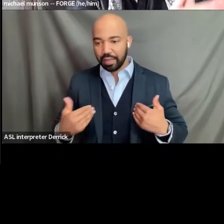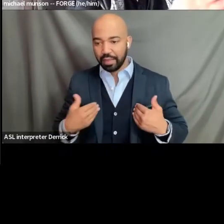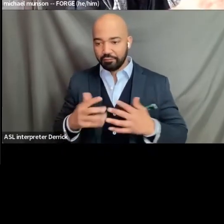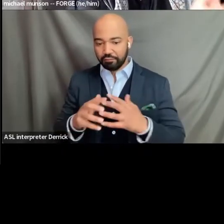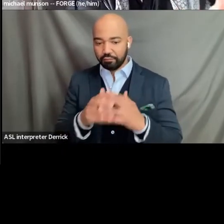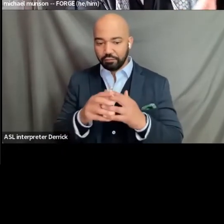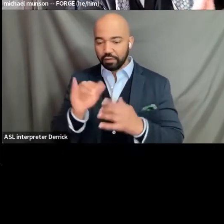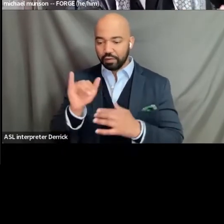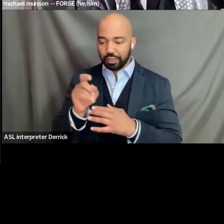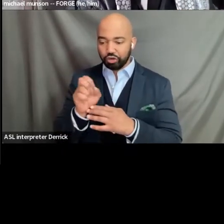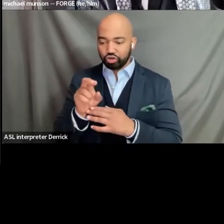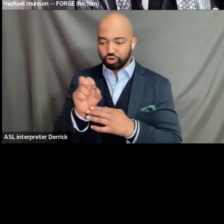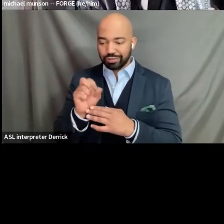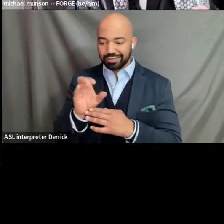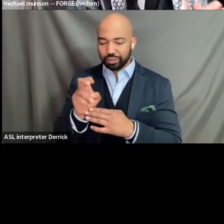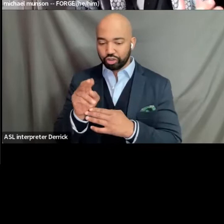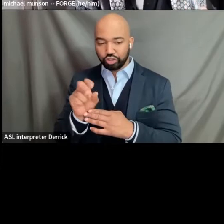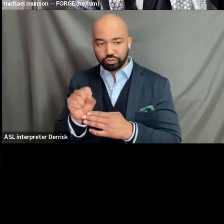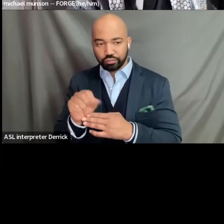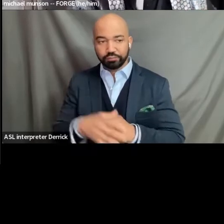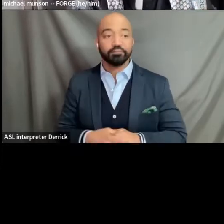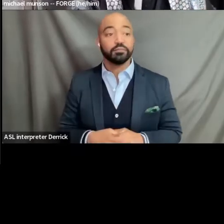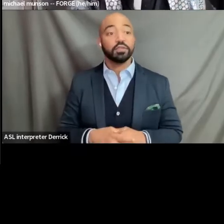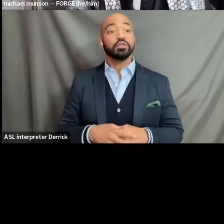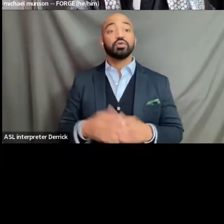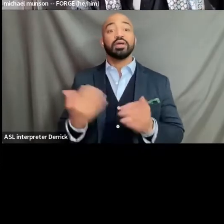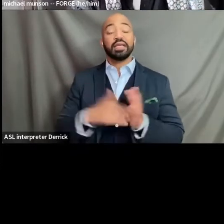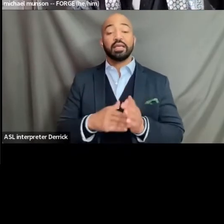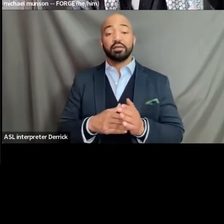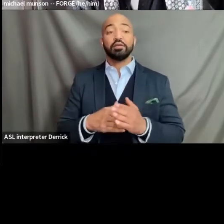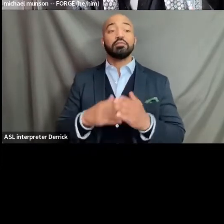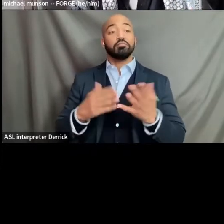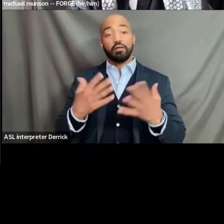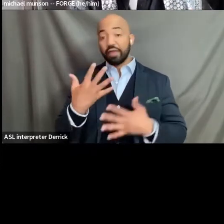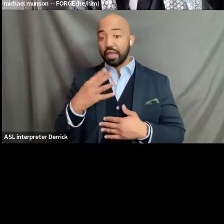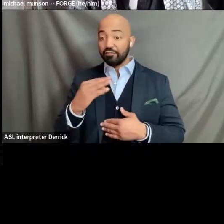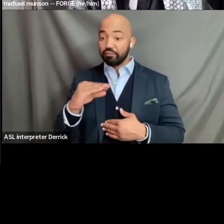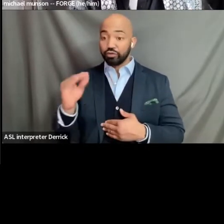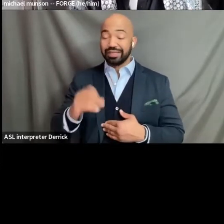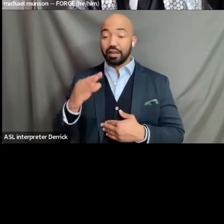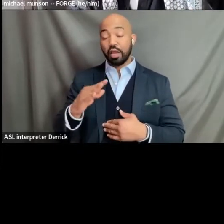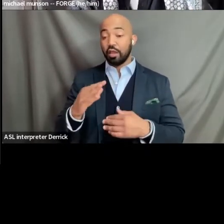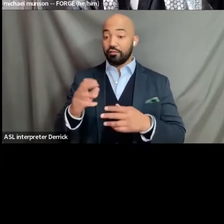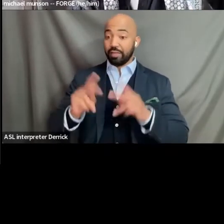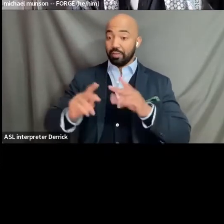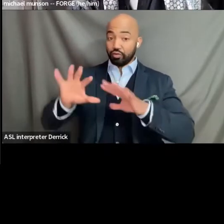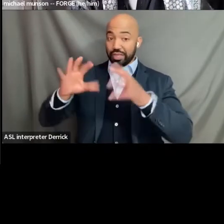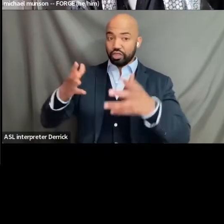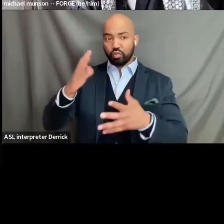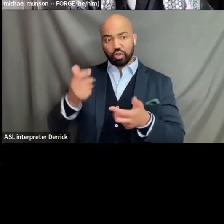So again we can look at general population which is around five percent of the population will attempt suicide at some point in their life.